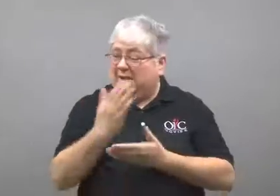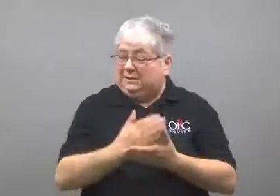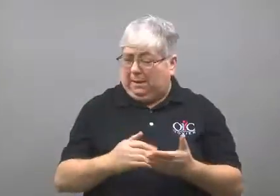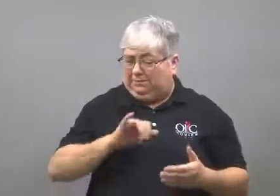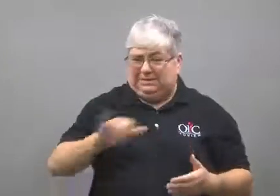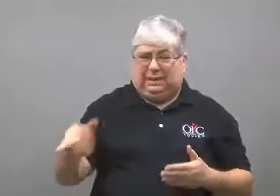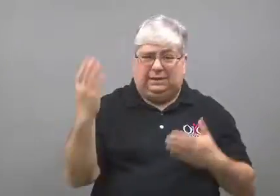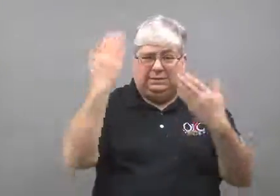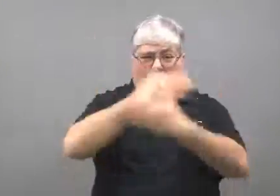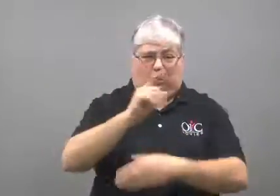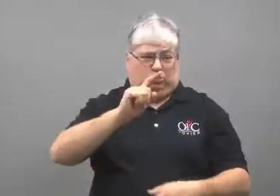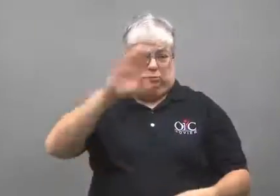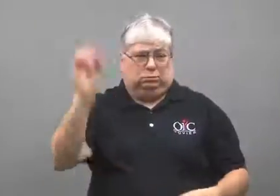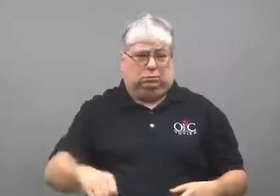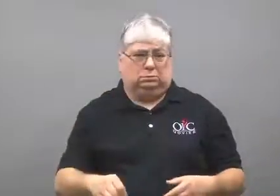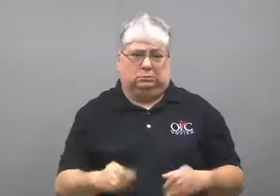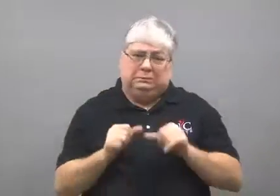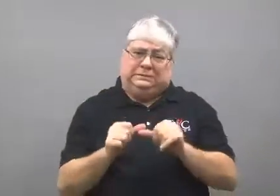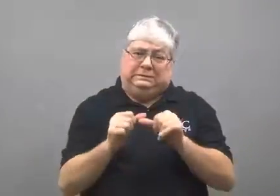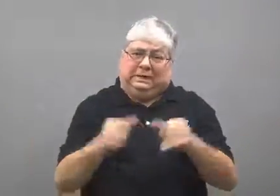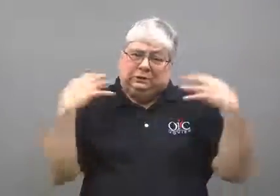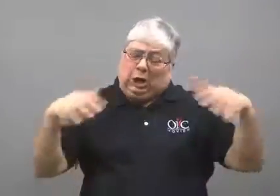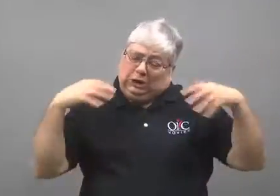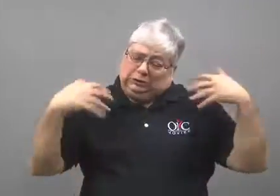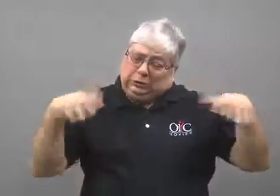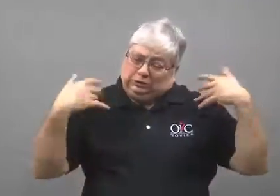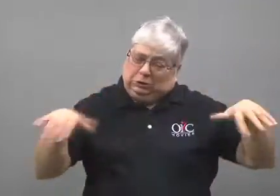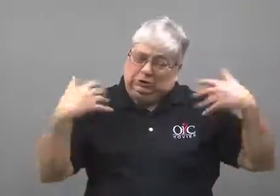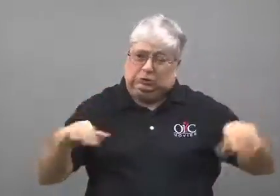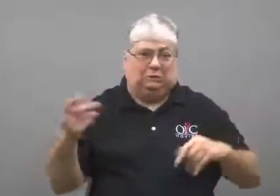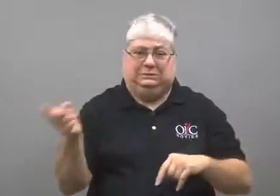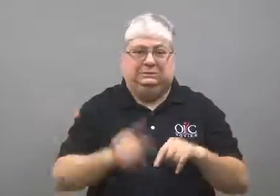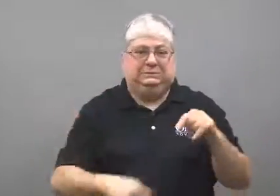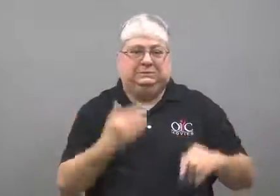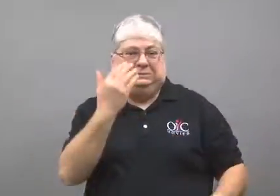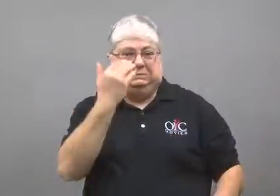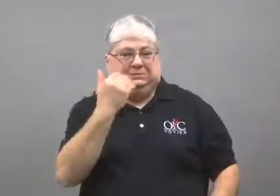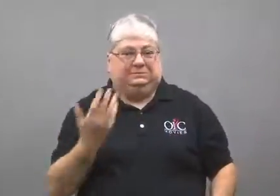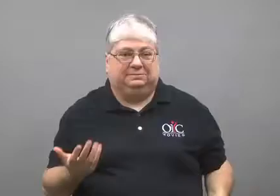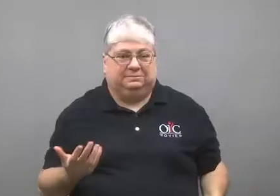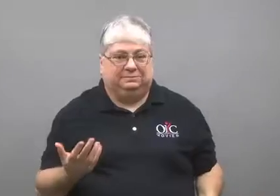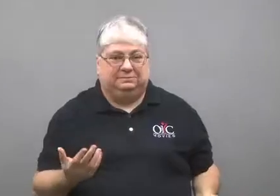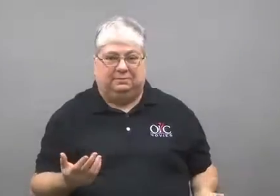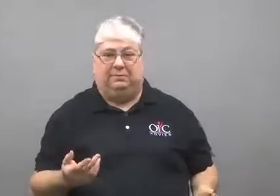Some were kept in total darkness with constant noise, so they couldn't sleep.